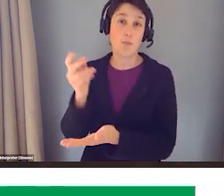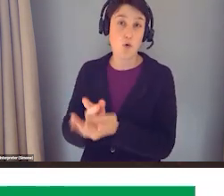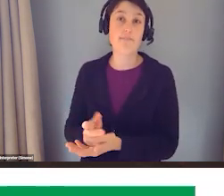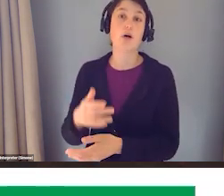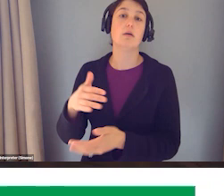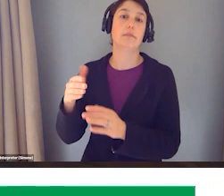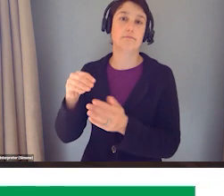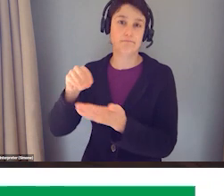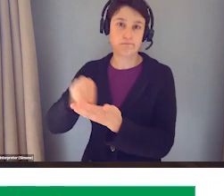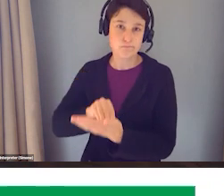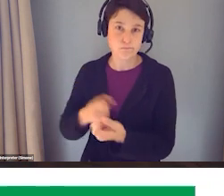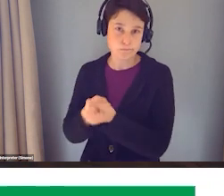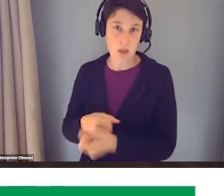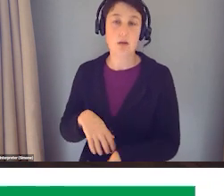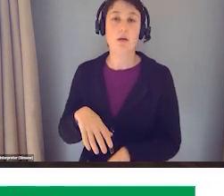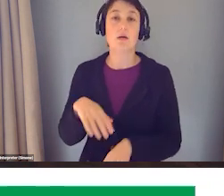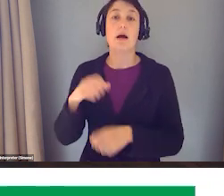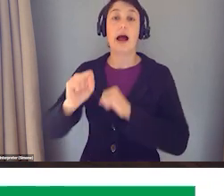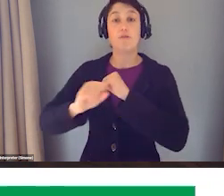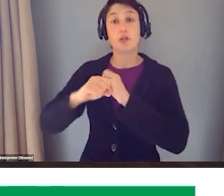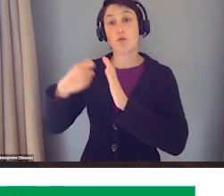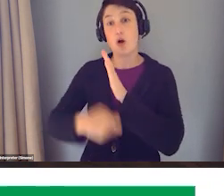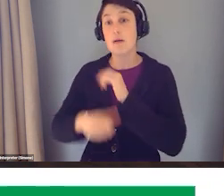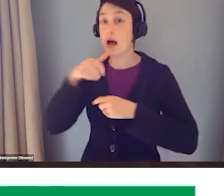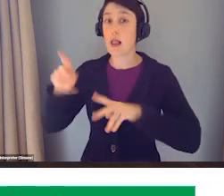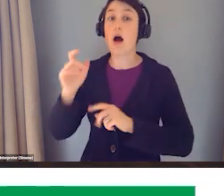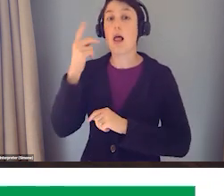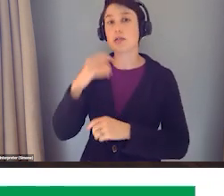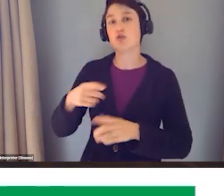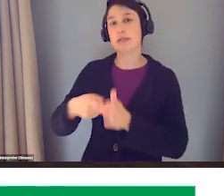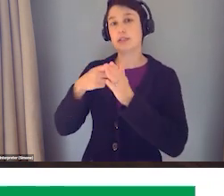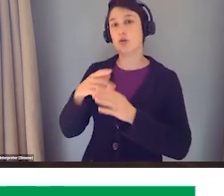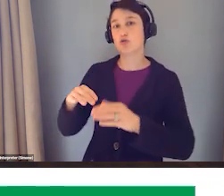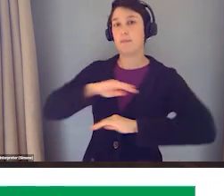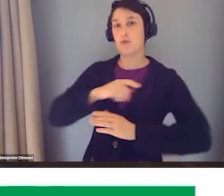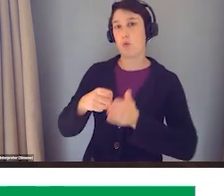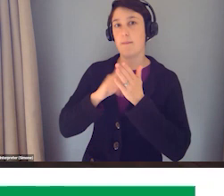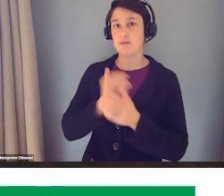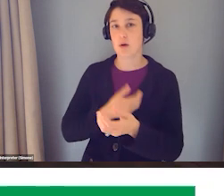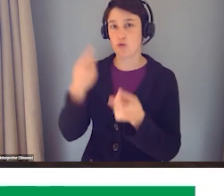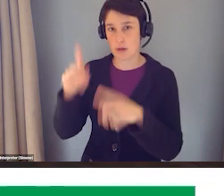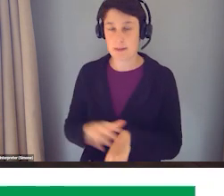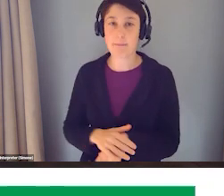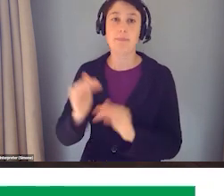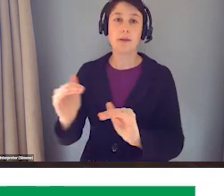to meet the requirements of our programs. Public relations costs, same example, if they are necessary.